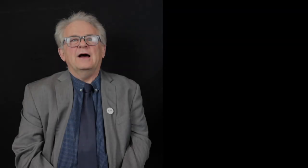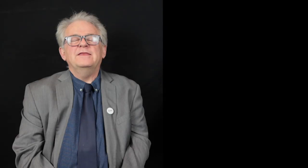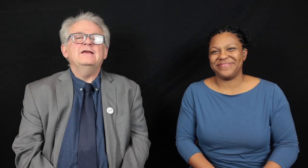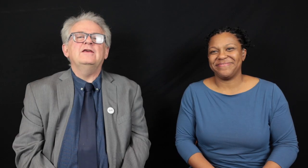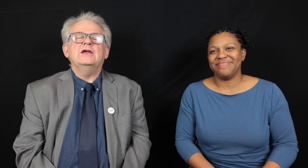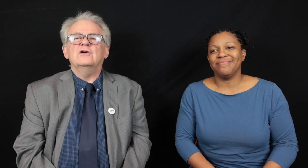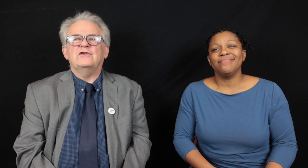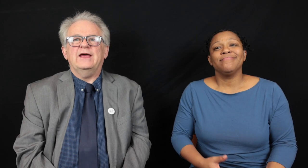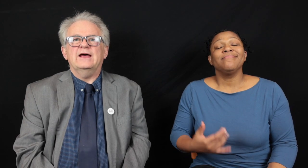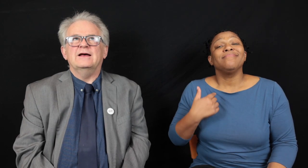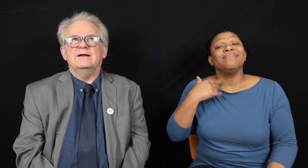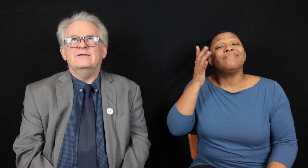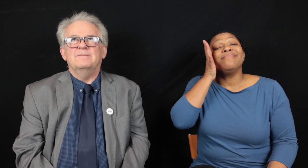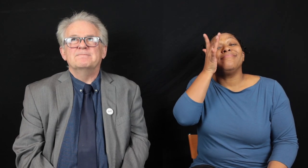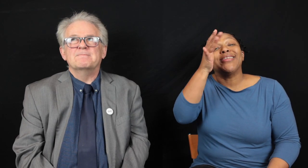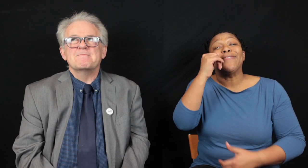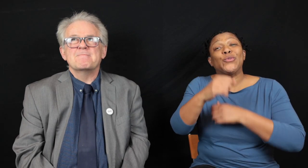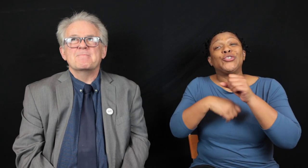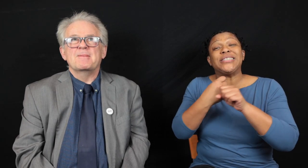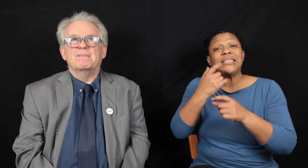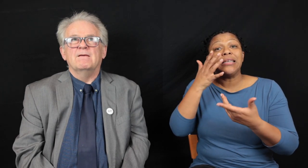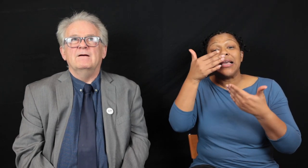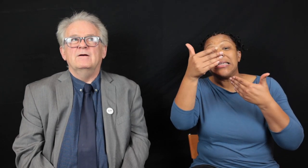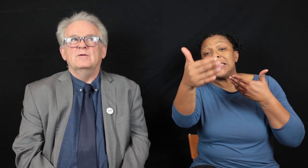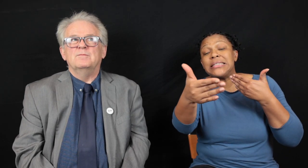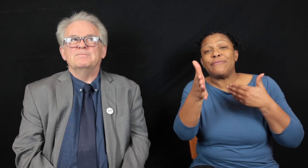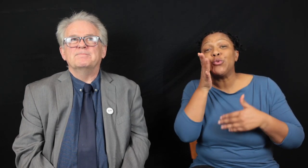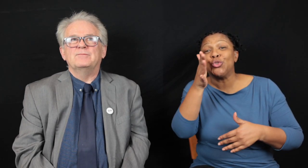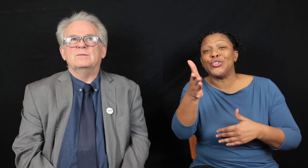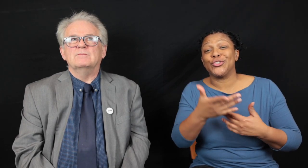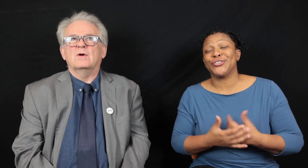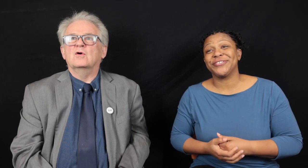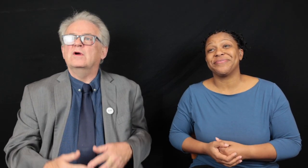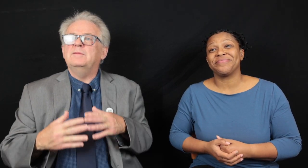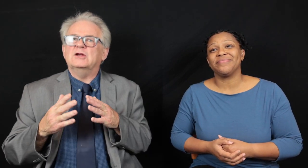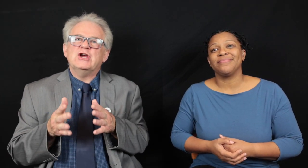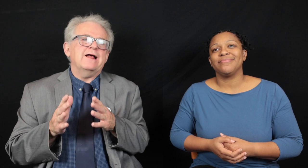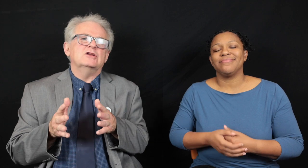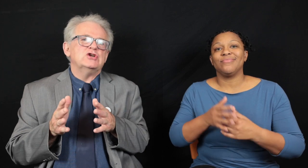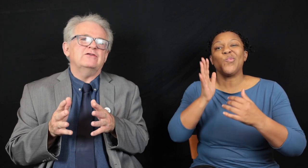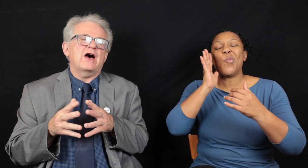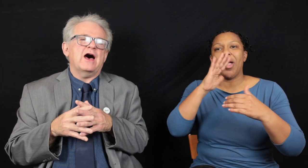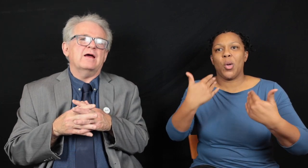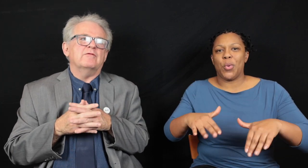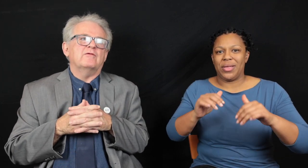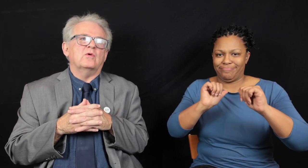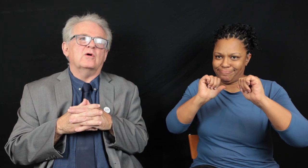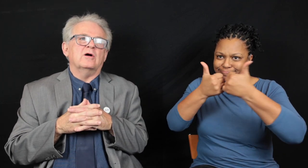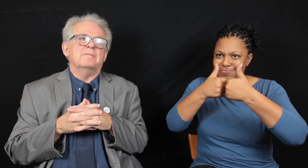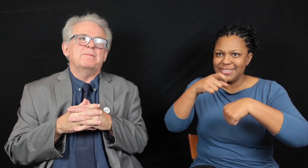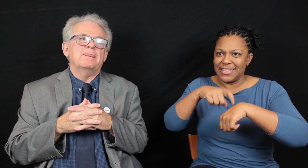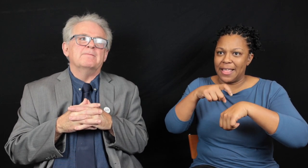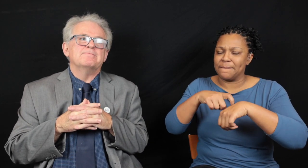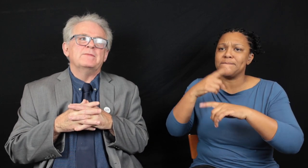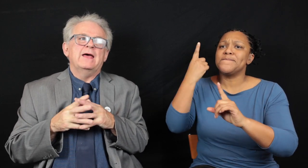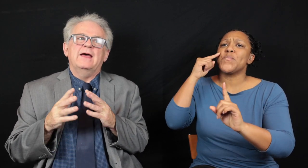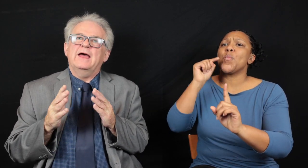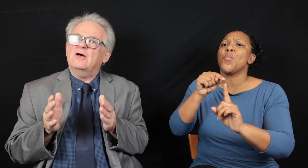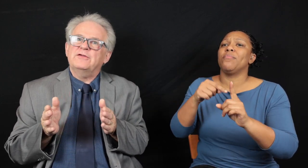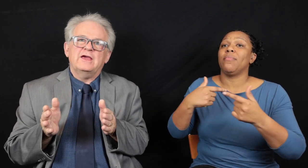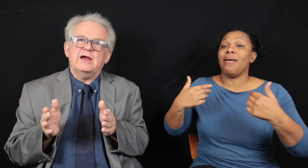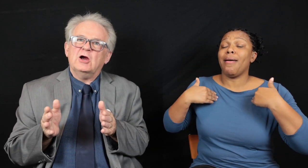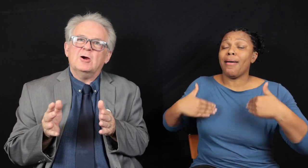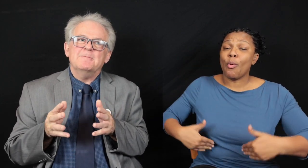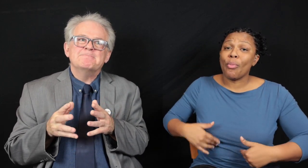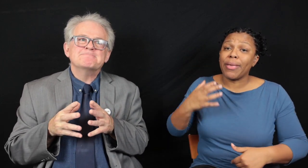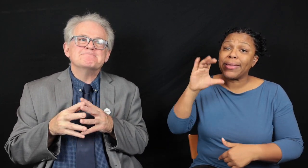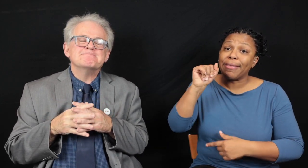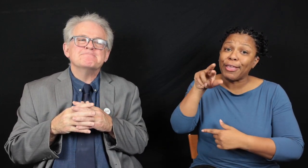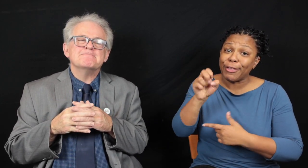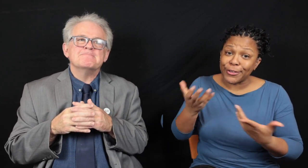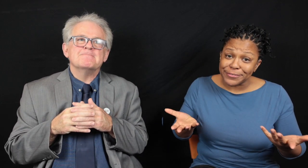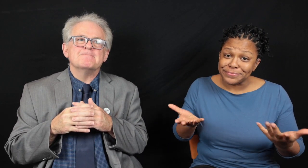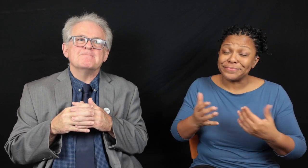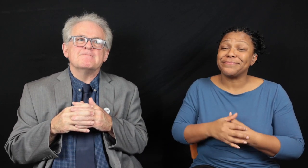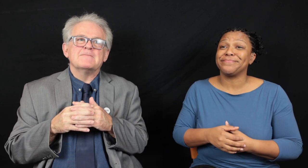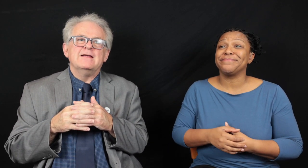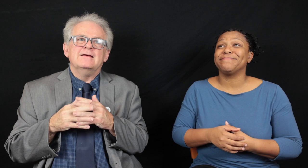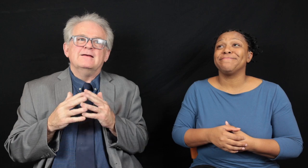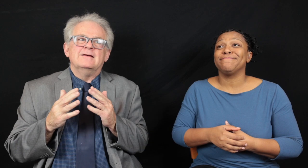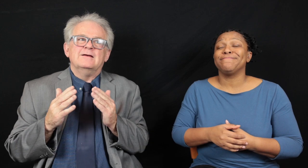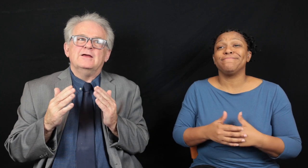Mark: I think the years ahead are going to be challenging times for health care.